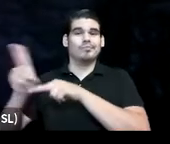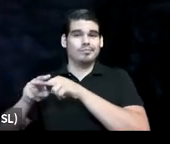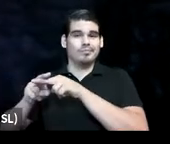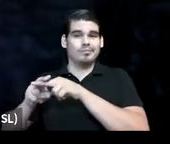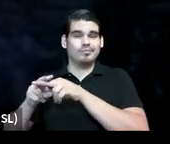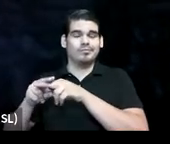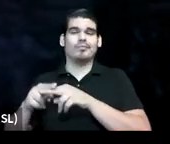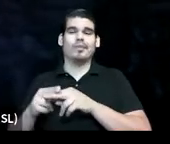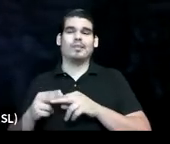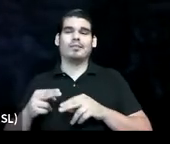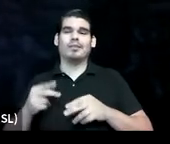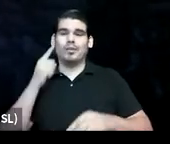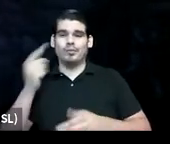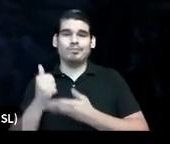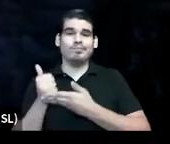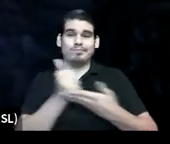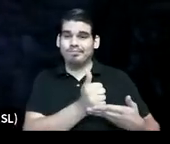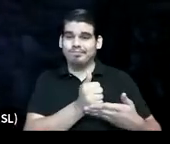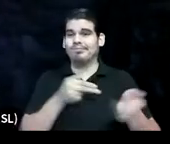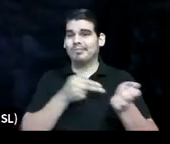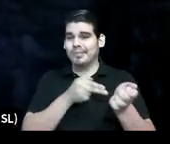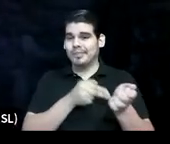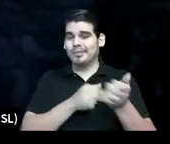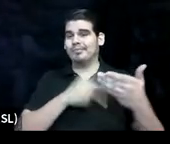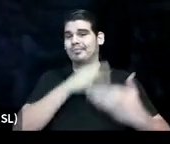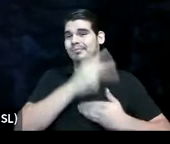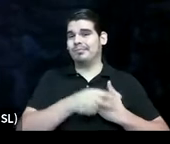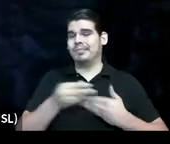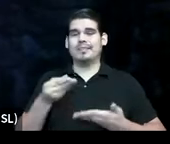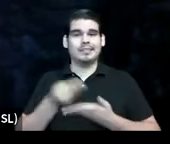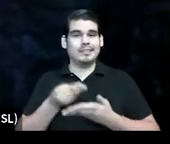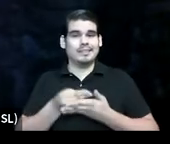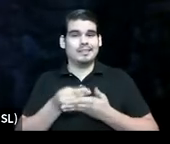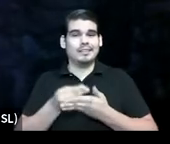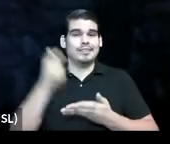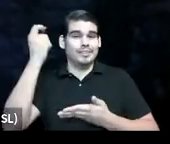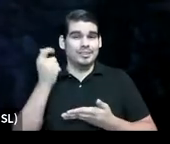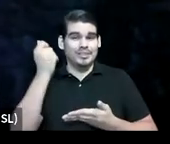RAD Region I Bourne: All right, I kind of talked to mile a minute so I'm glad they were able to get it all down.